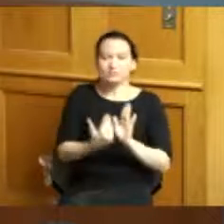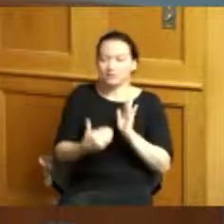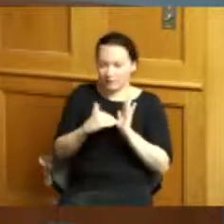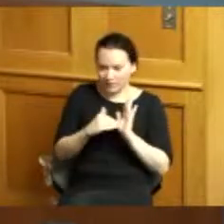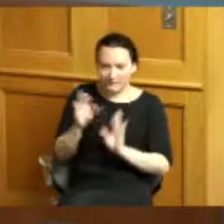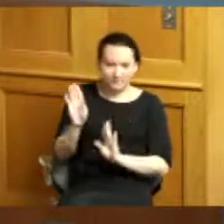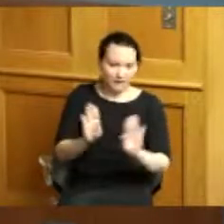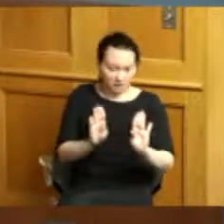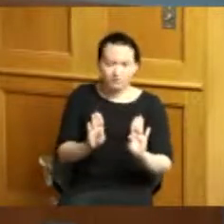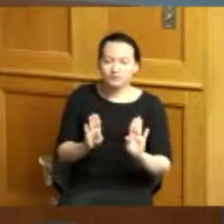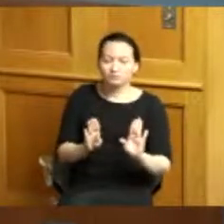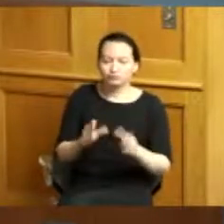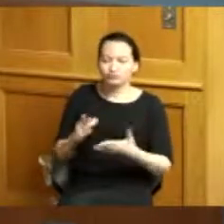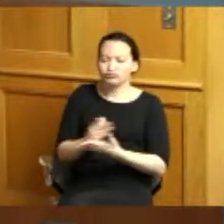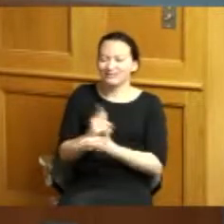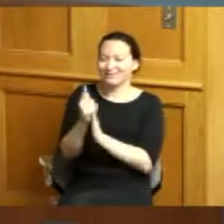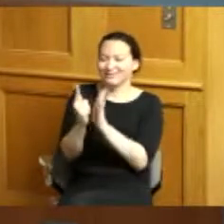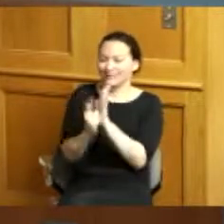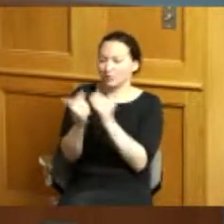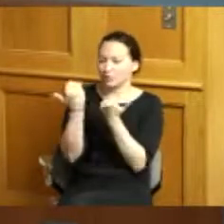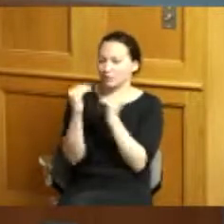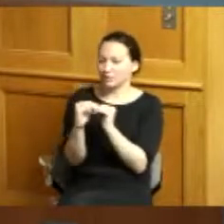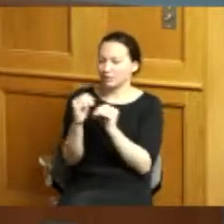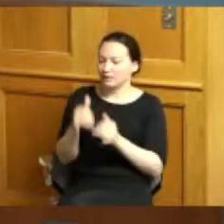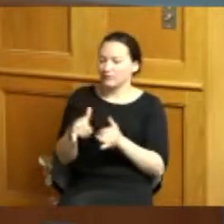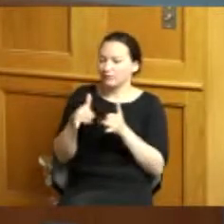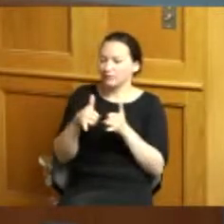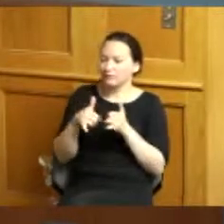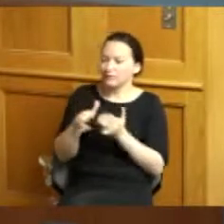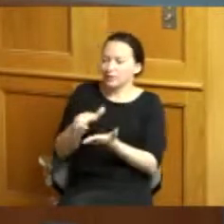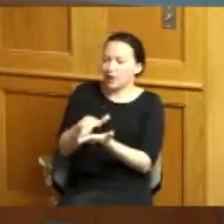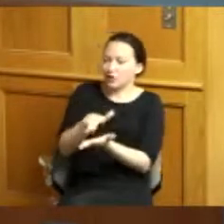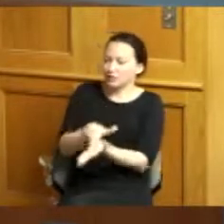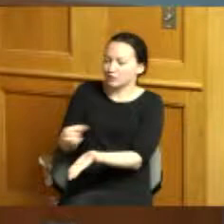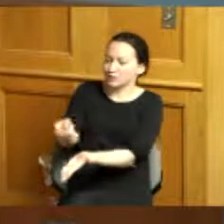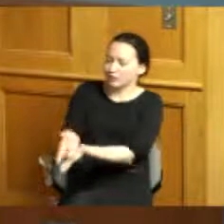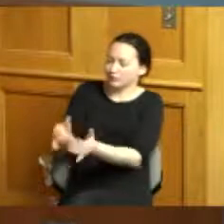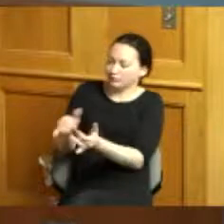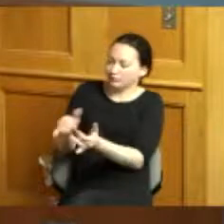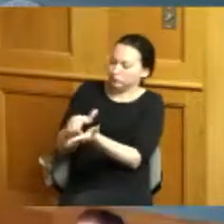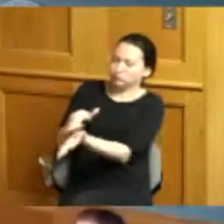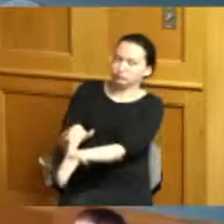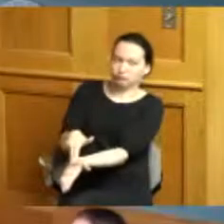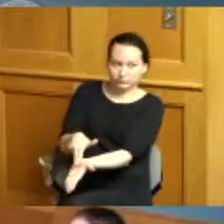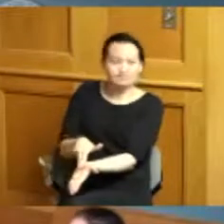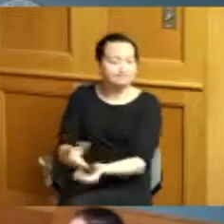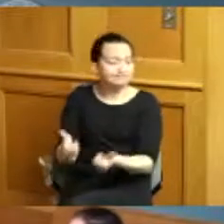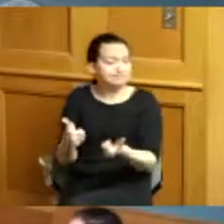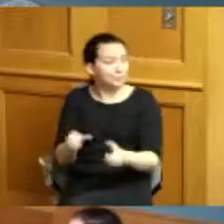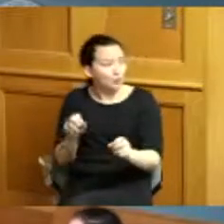and it is within the legal limits to award the contract okay thank you Mr Beck any questions